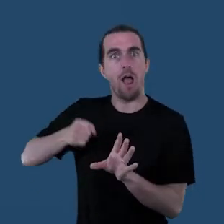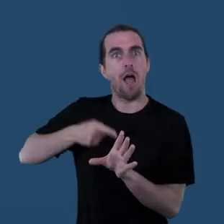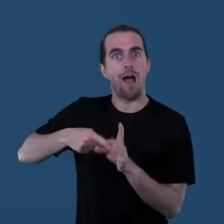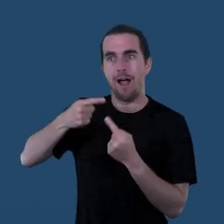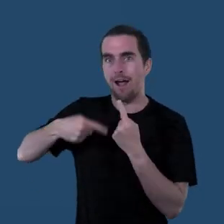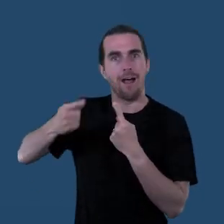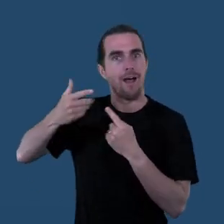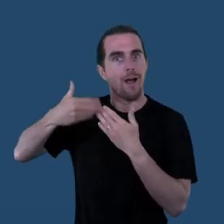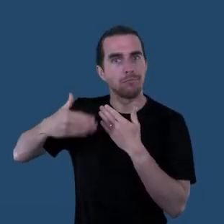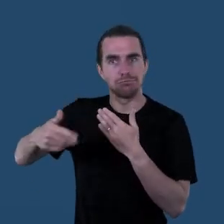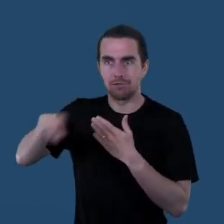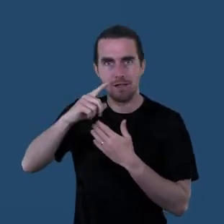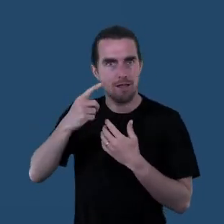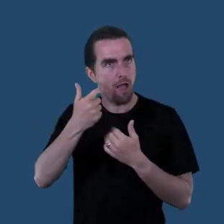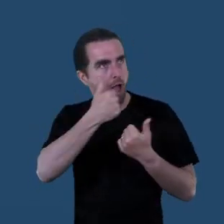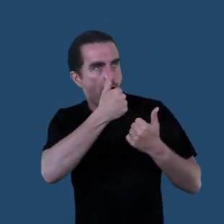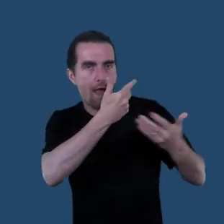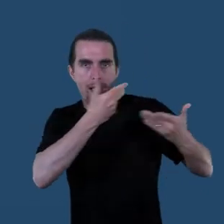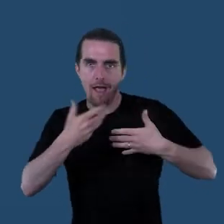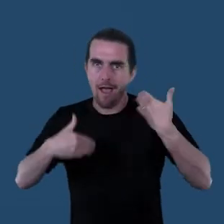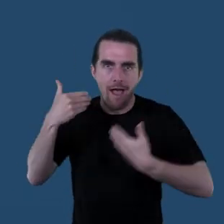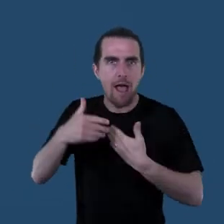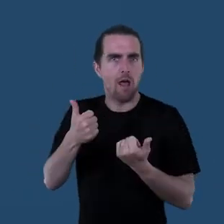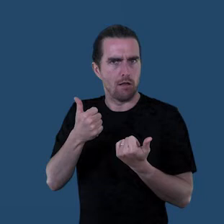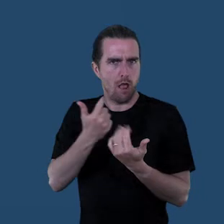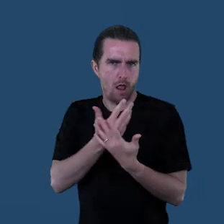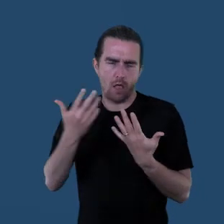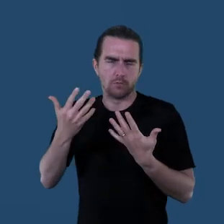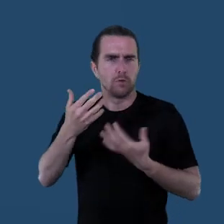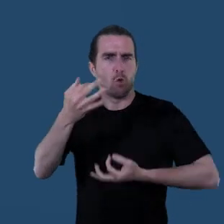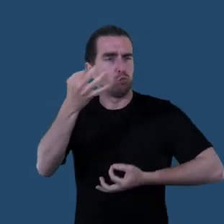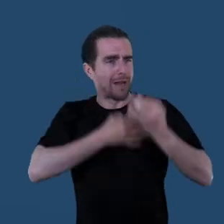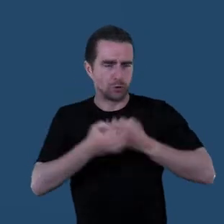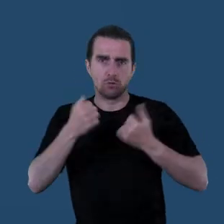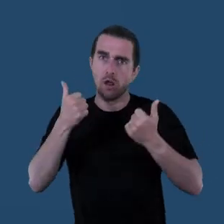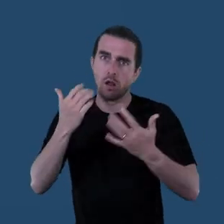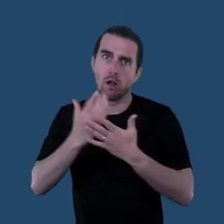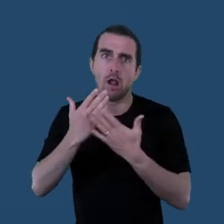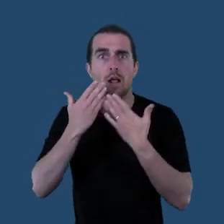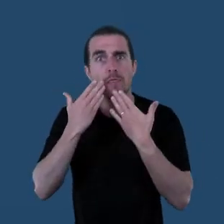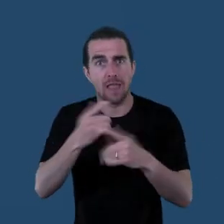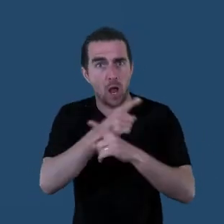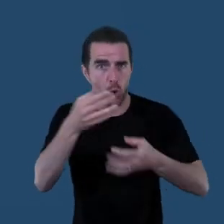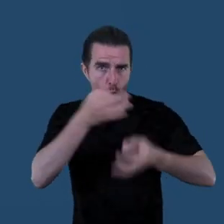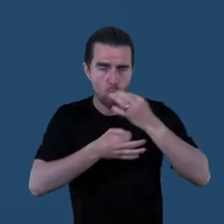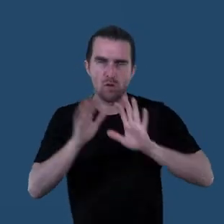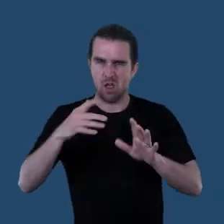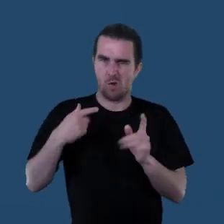It's a fascinating process. And we've had lots of questions coming in, guys. So thank you so much for these. Let's tackle a few of them.